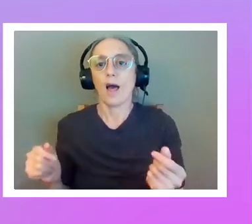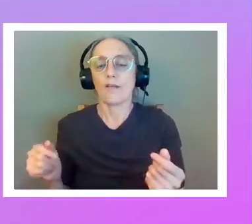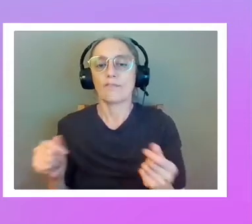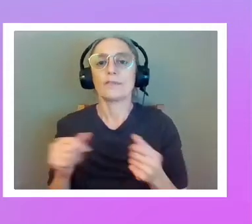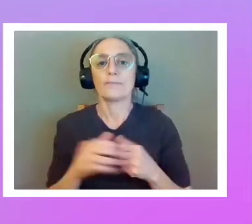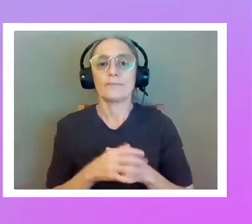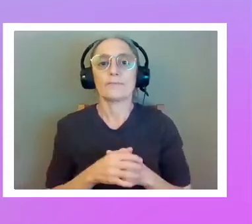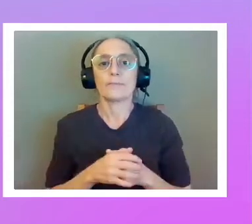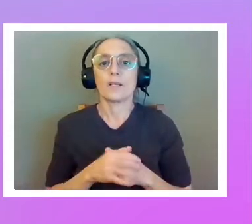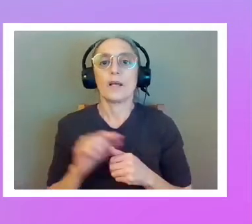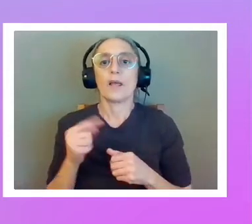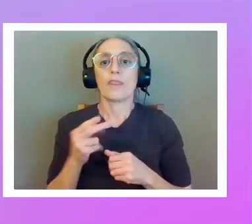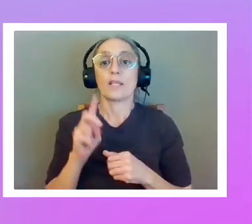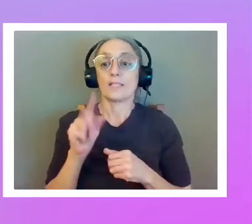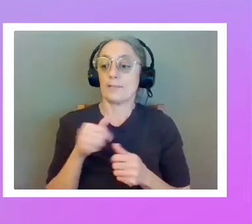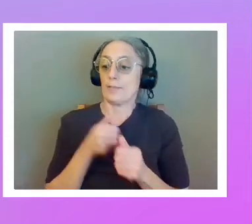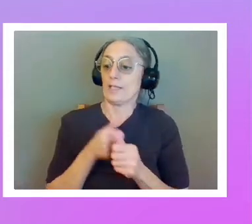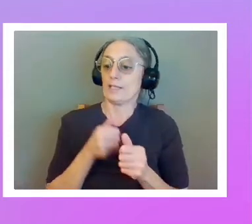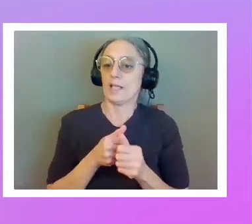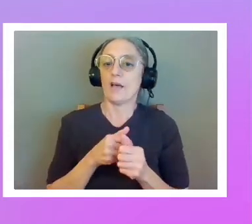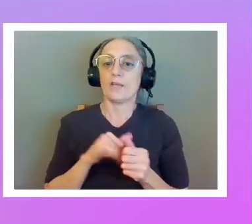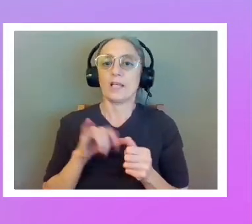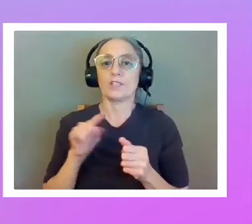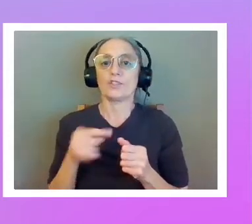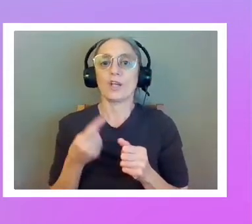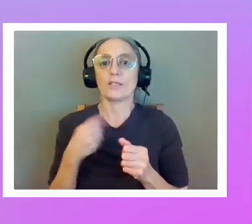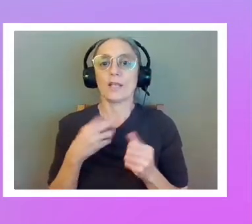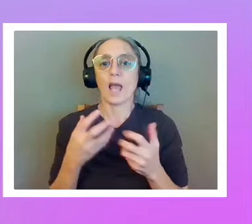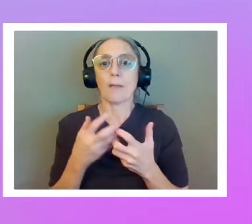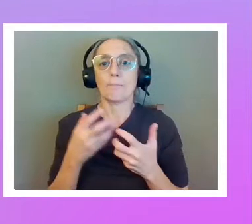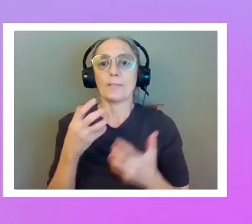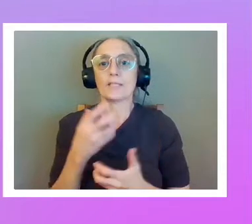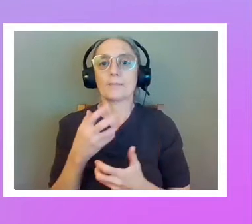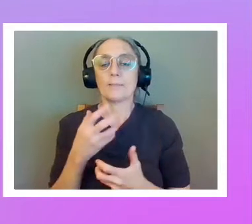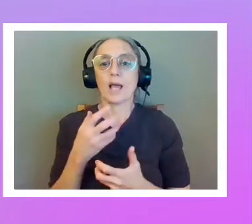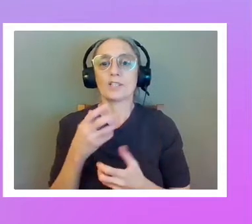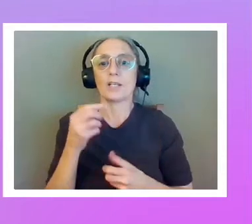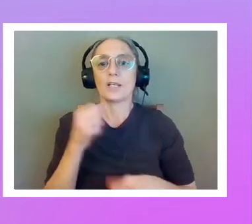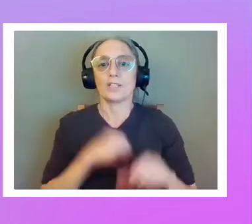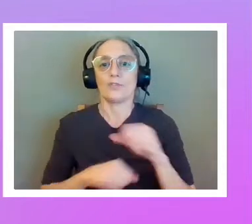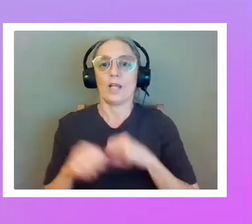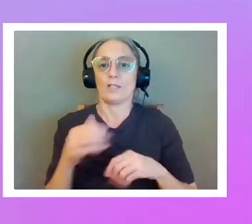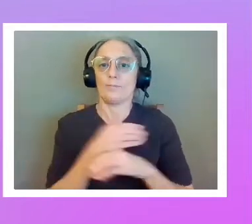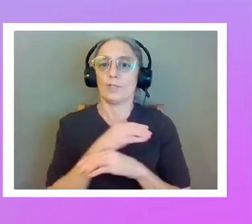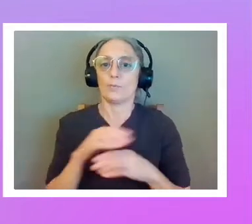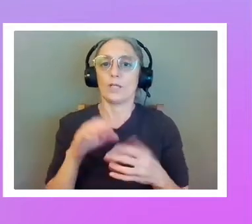The disability itself is just a mismatched interaction between the features of a person's body